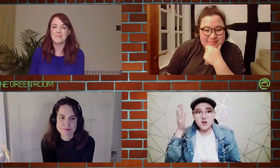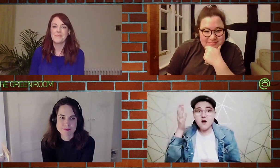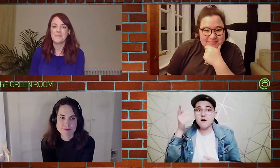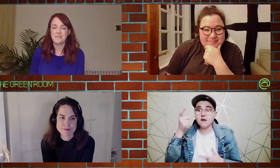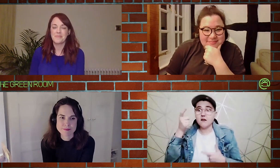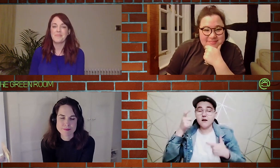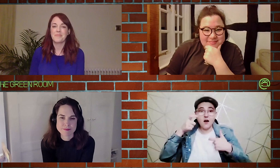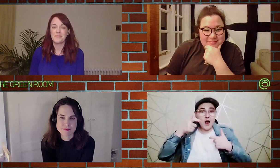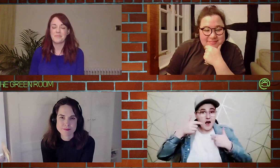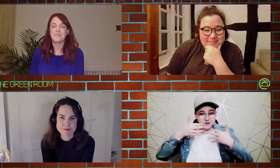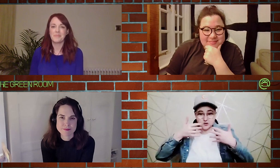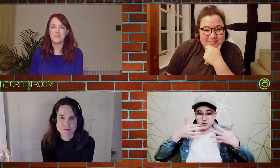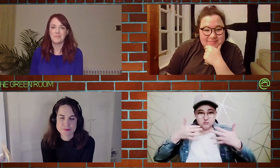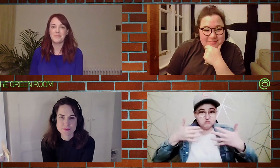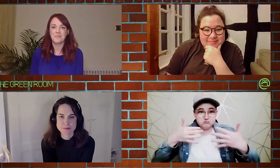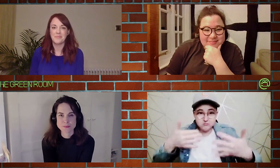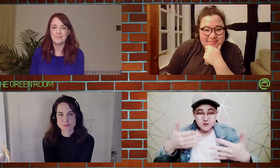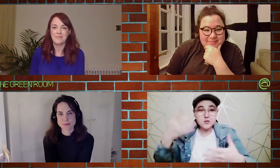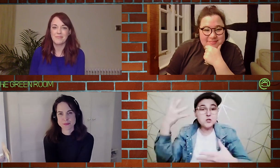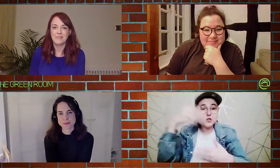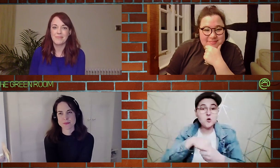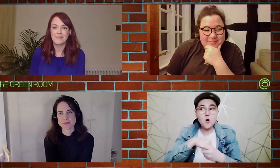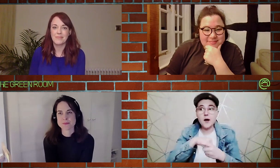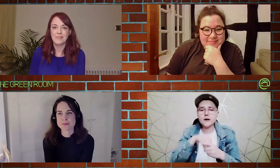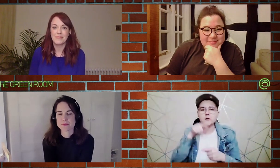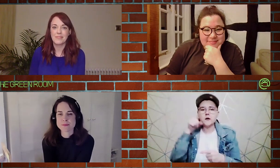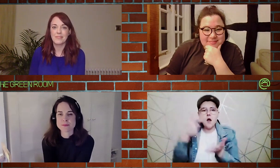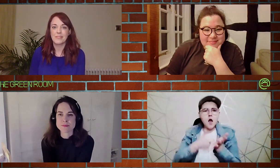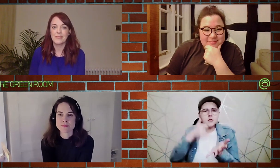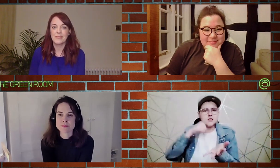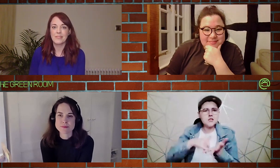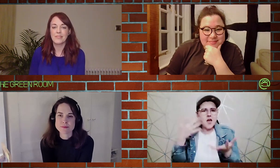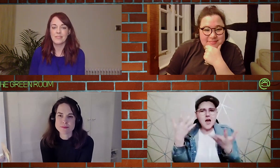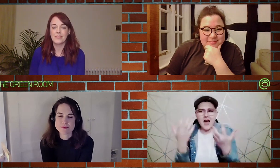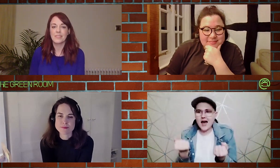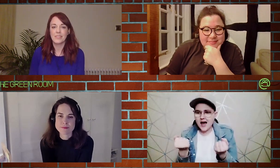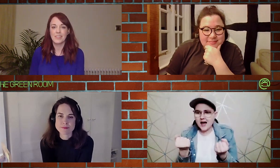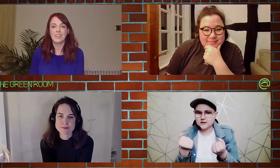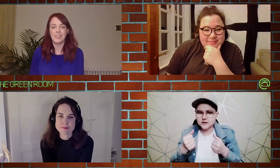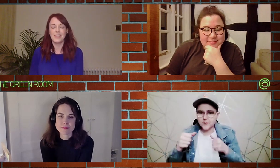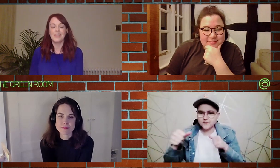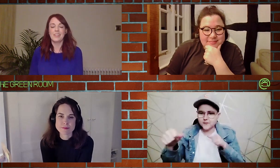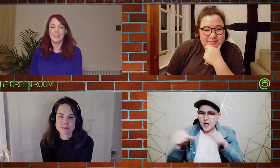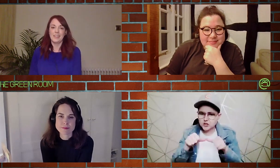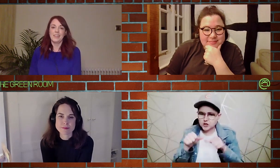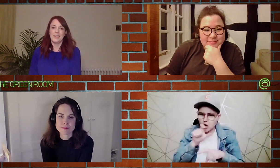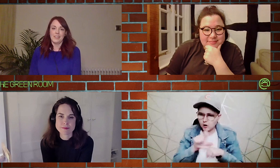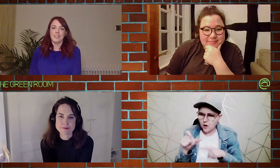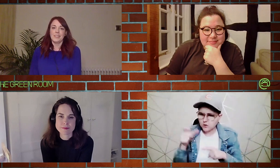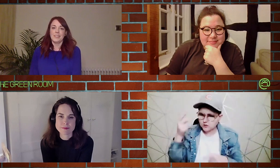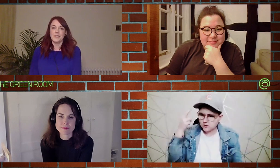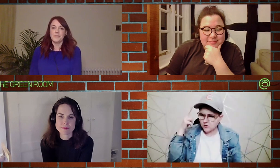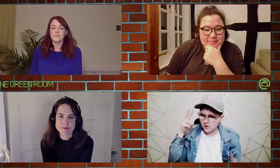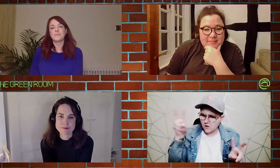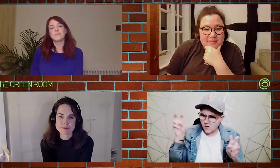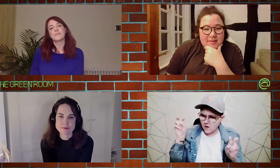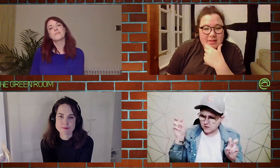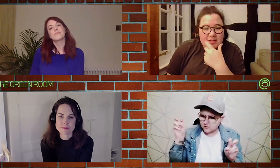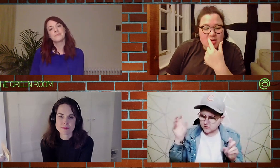might be what I would like to do in the future. And then after a few years I joined the